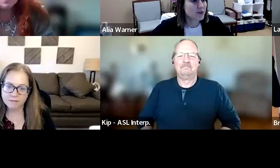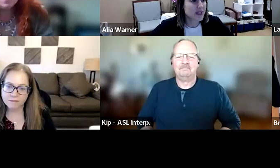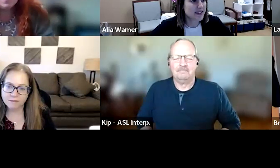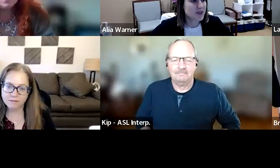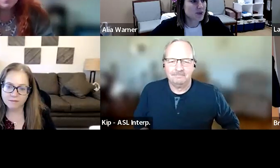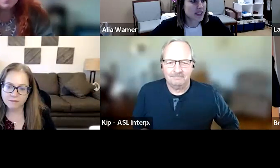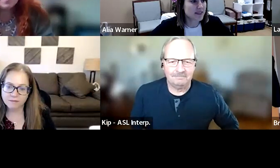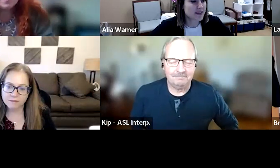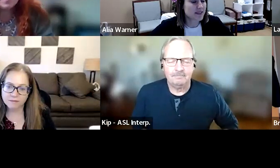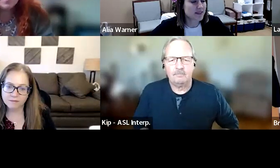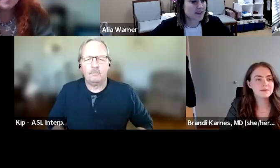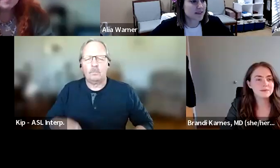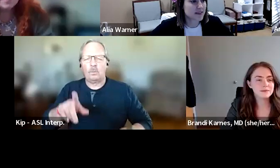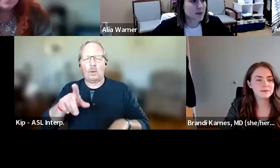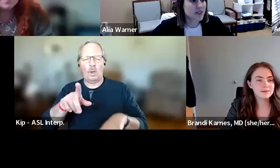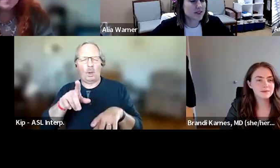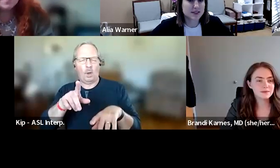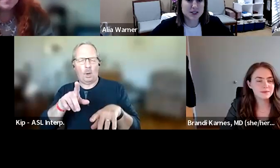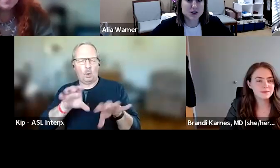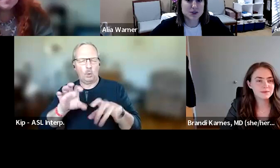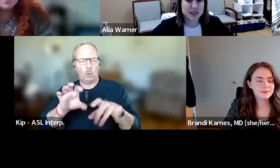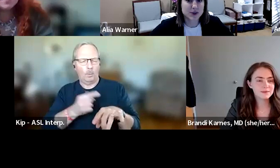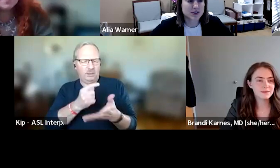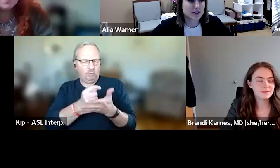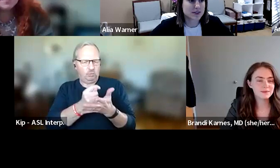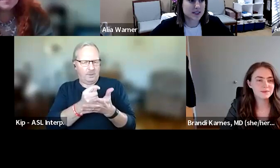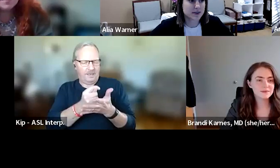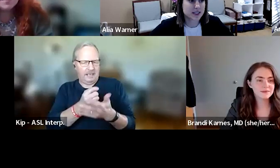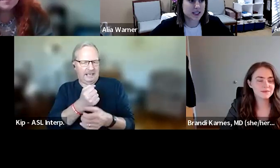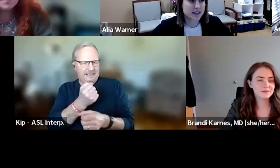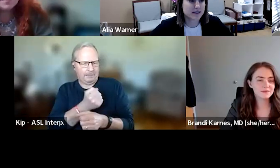Do we treat substance induced psychosis differently